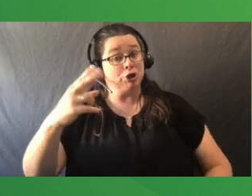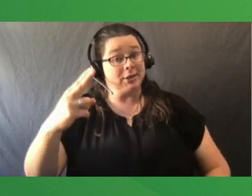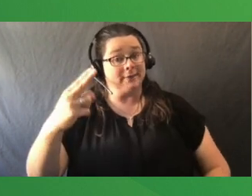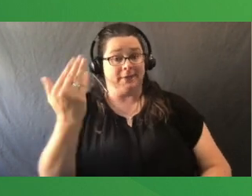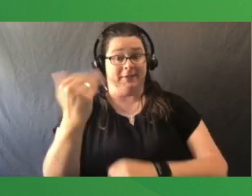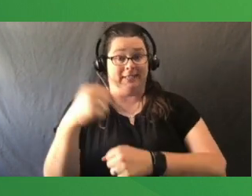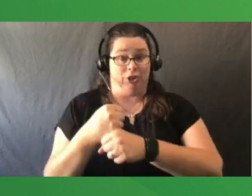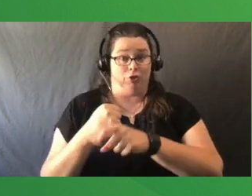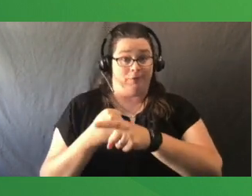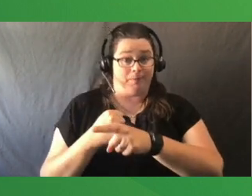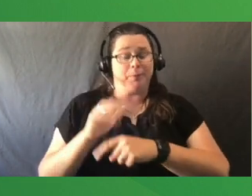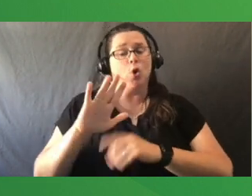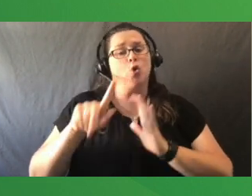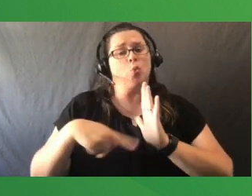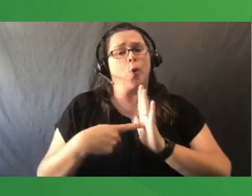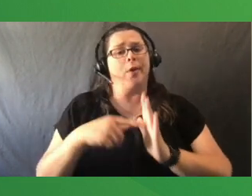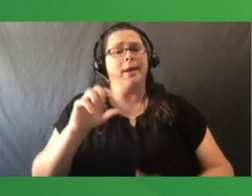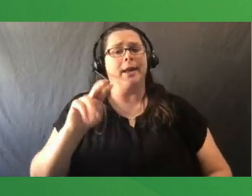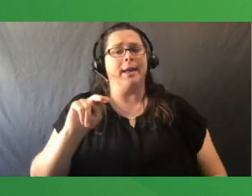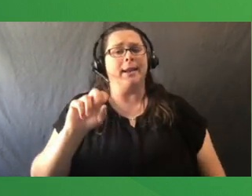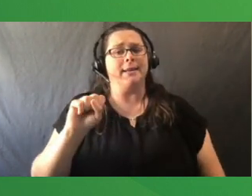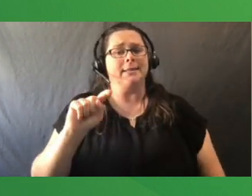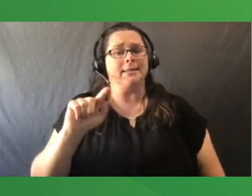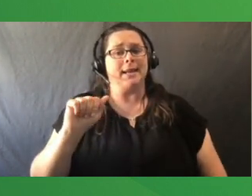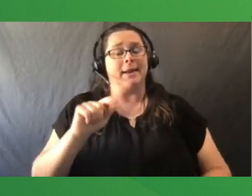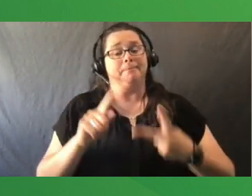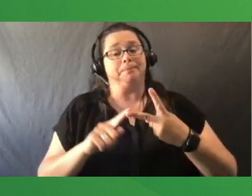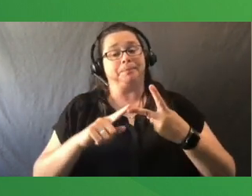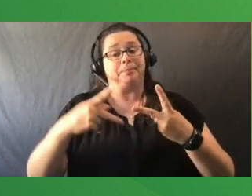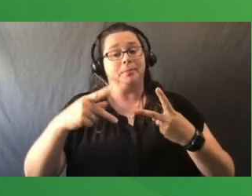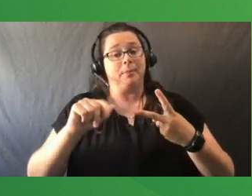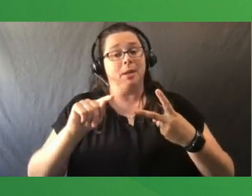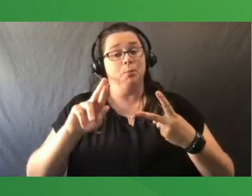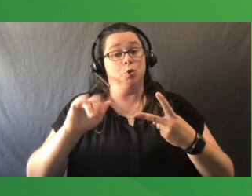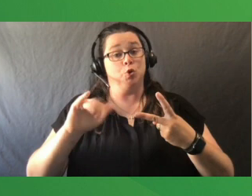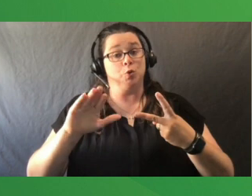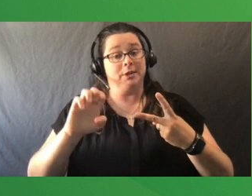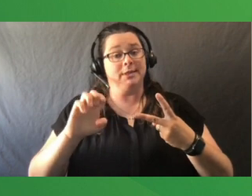In her role at NSTA Patrice strives to develop high quality instructional materials that